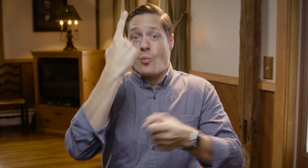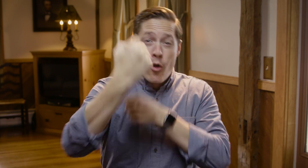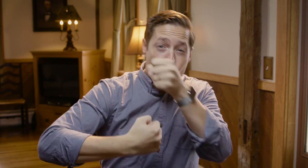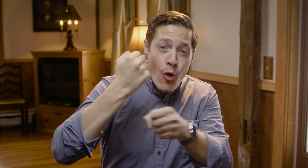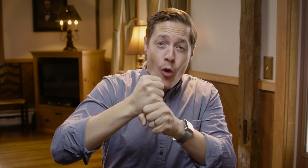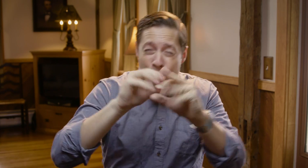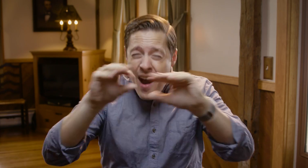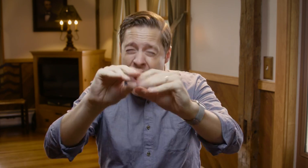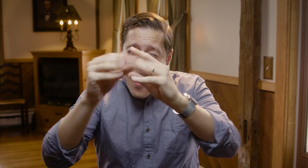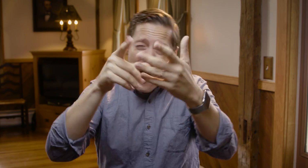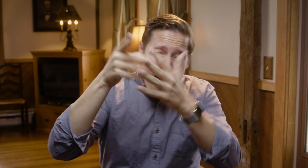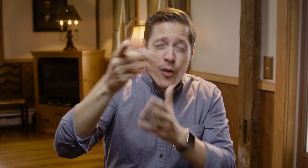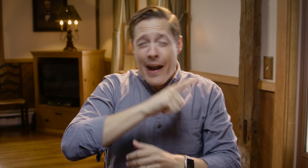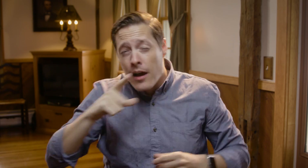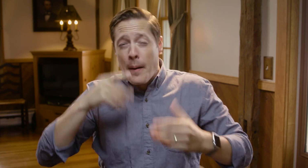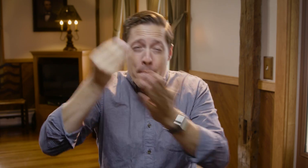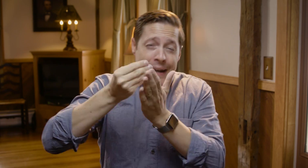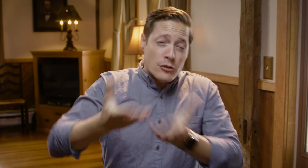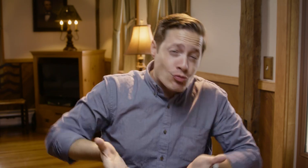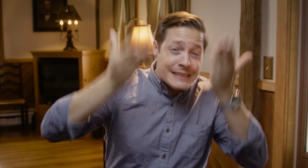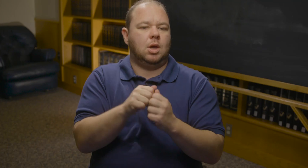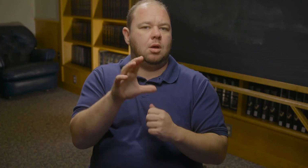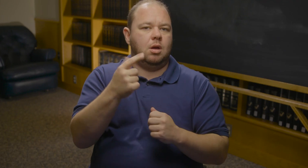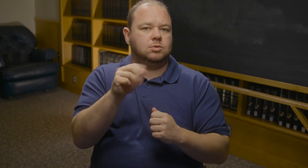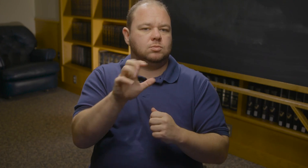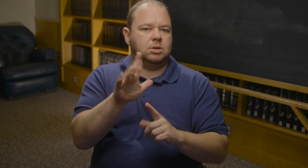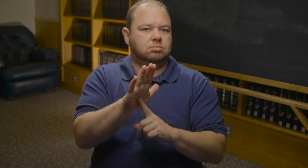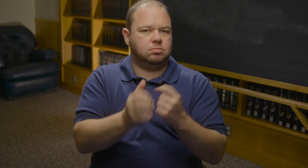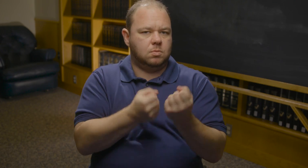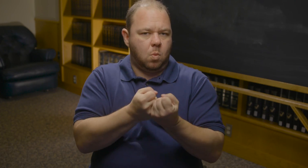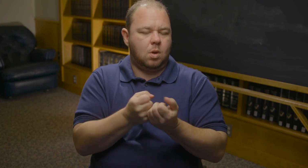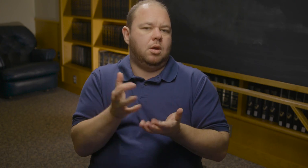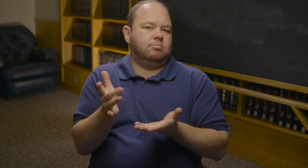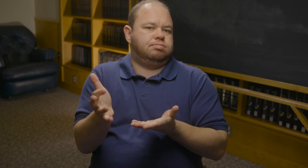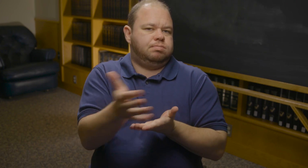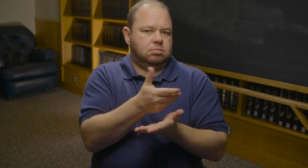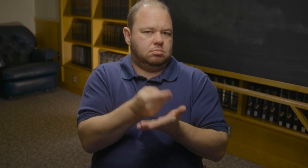They spent a year talking with legislatives to raise money for the school. With Cogswell family's support, they were able to raise enough.